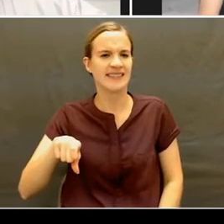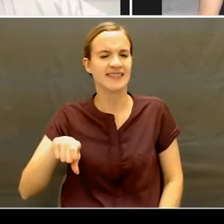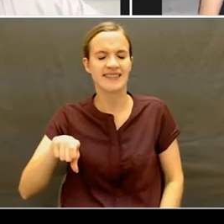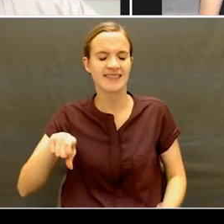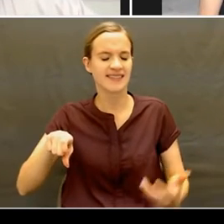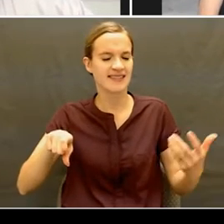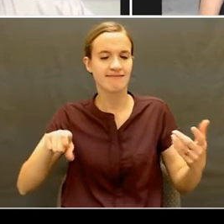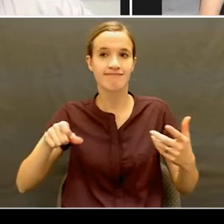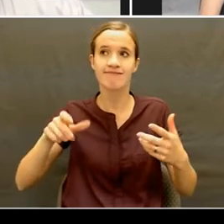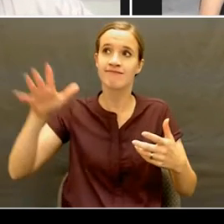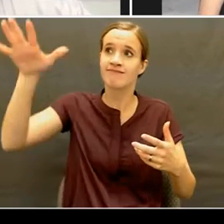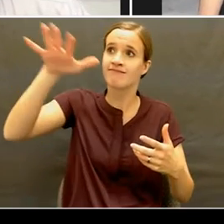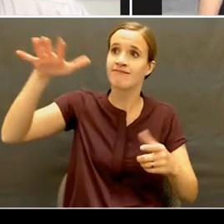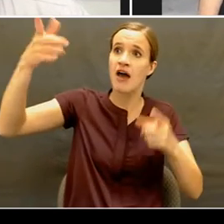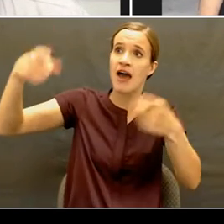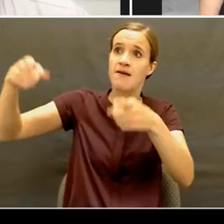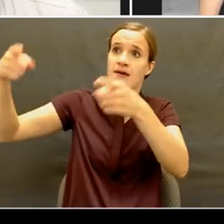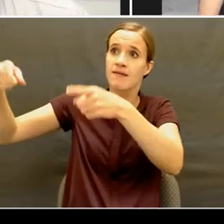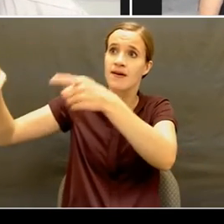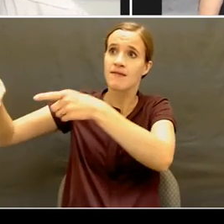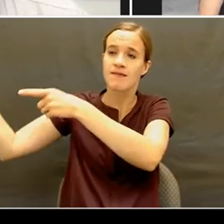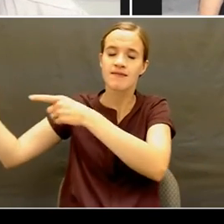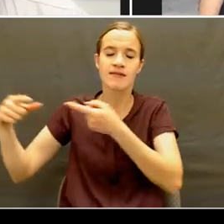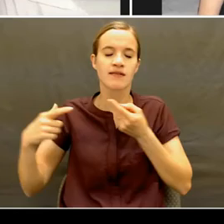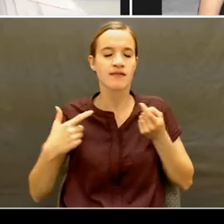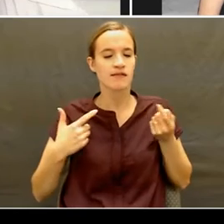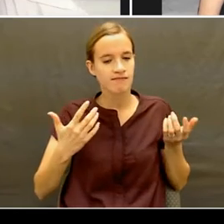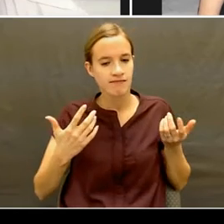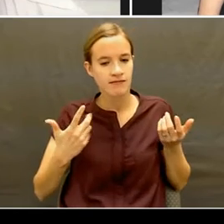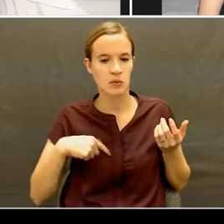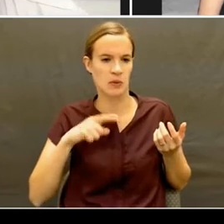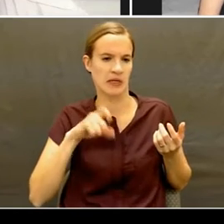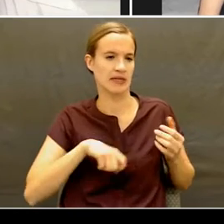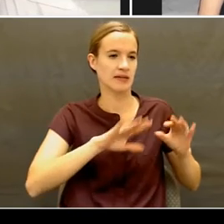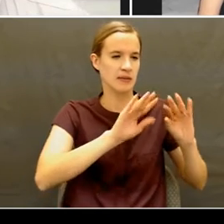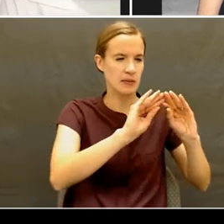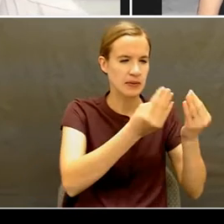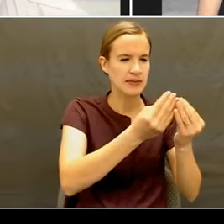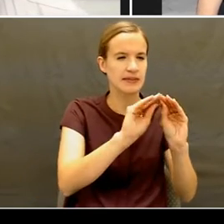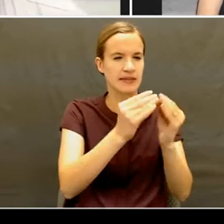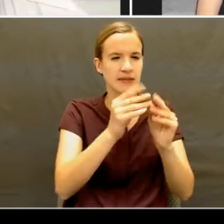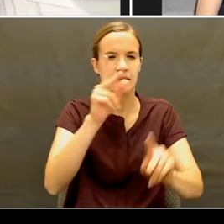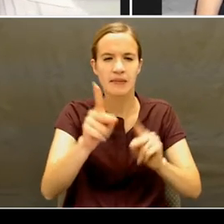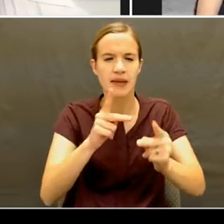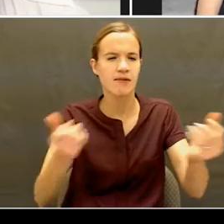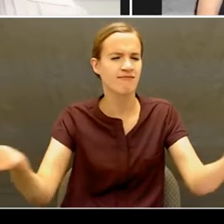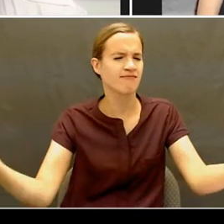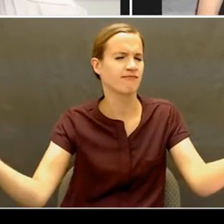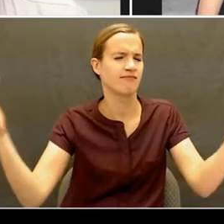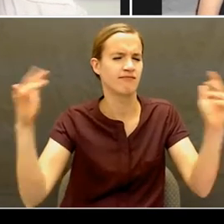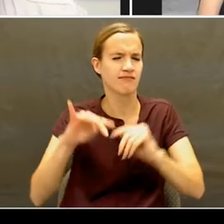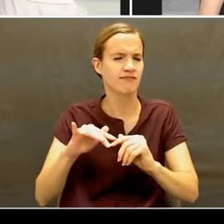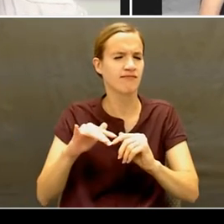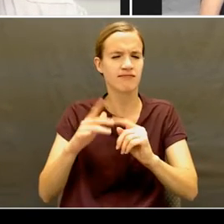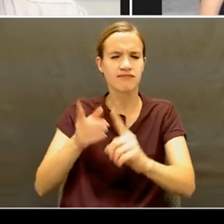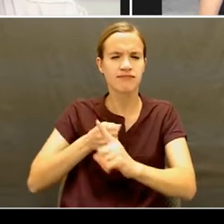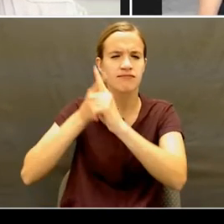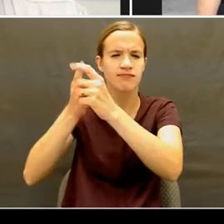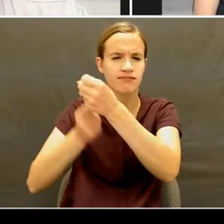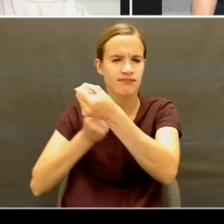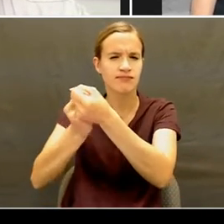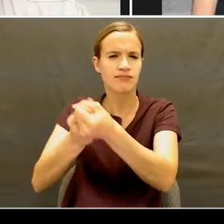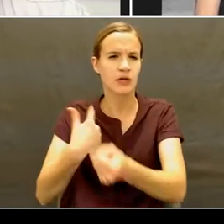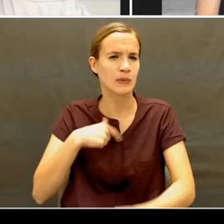today for sure. You know, right now, you know, four months ago when Crip Camp which took us to a